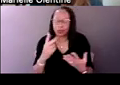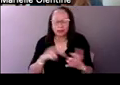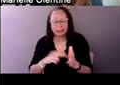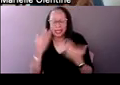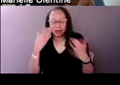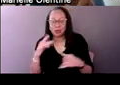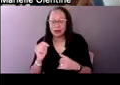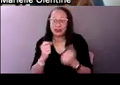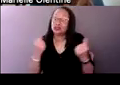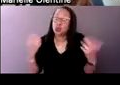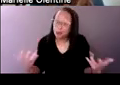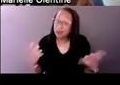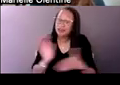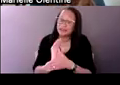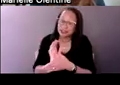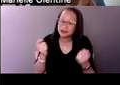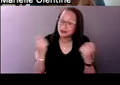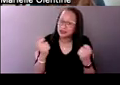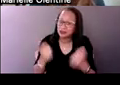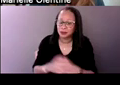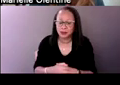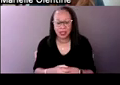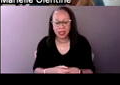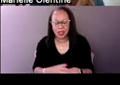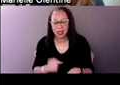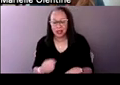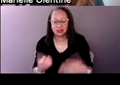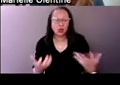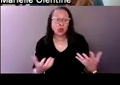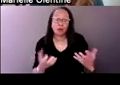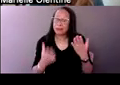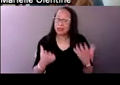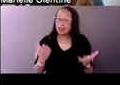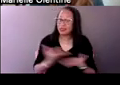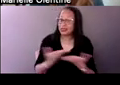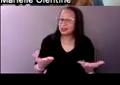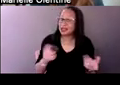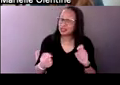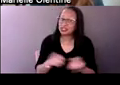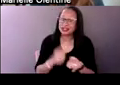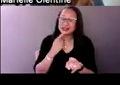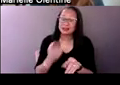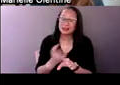filmmaker groups, which are very useful for this purpose. There are many groups that have online